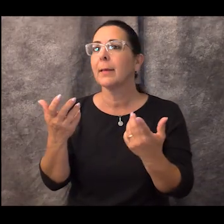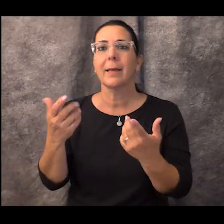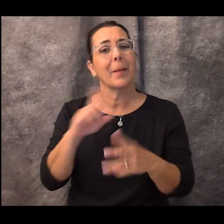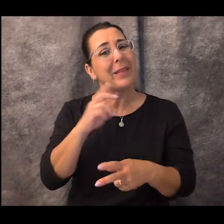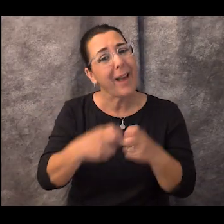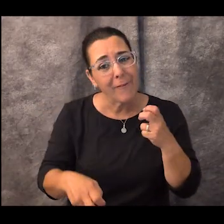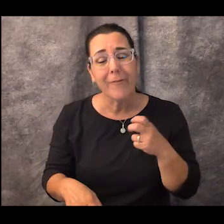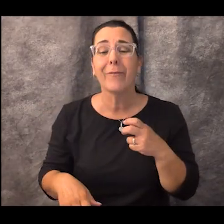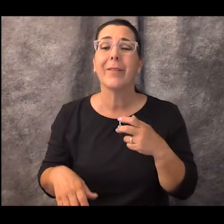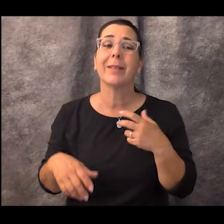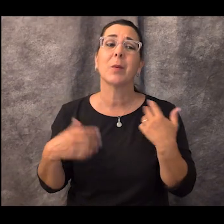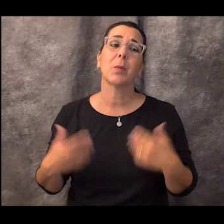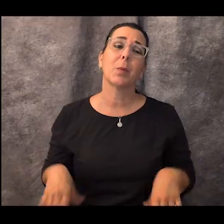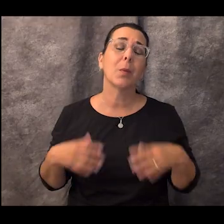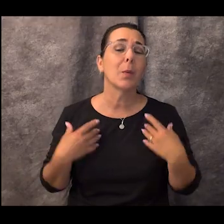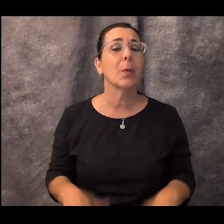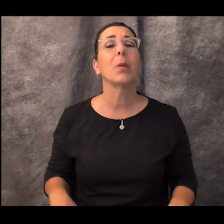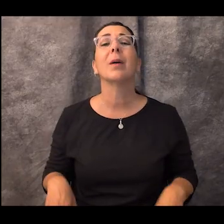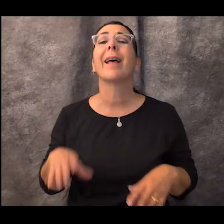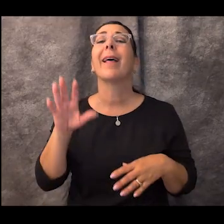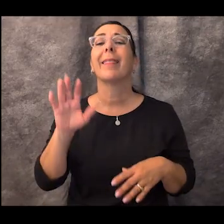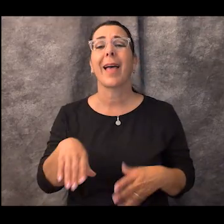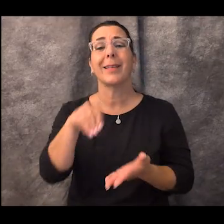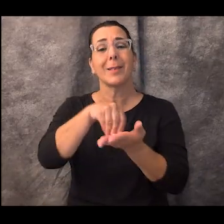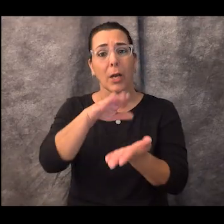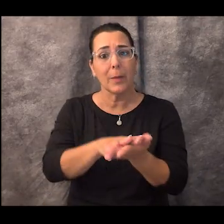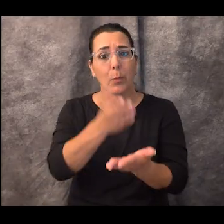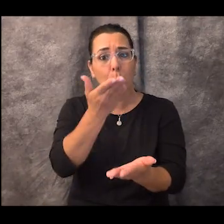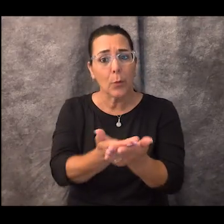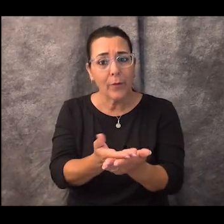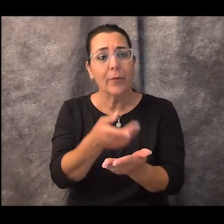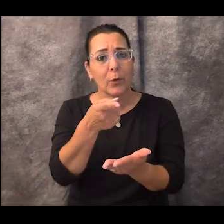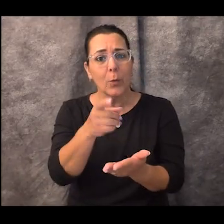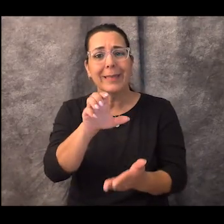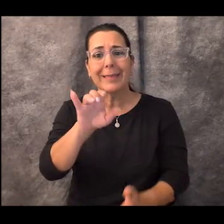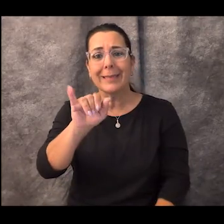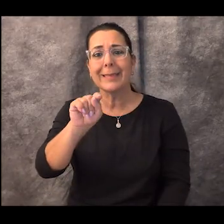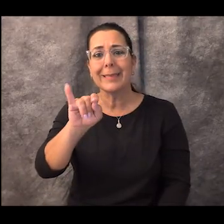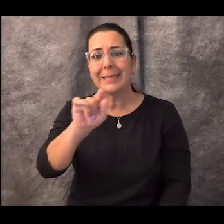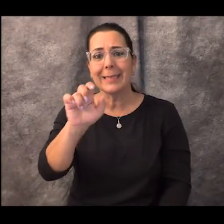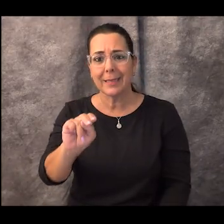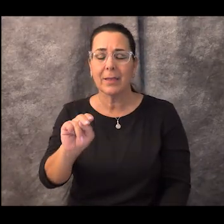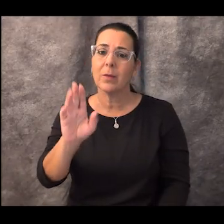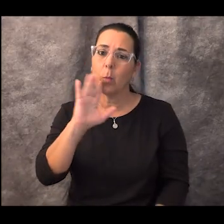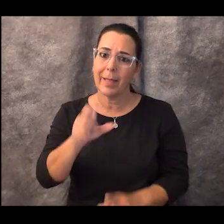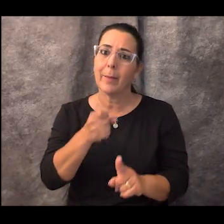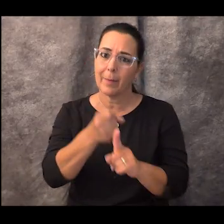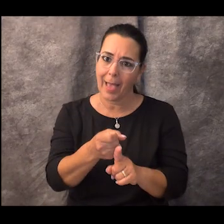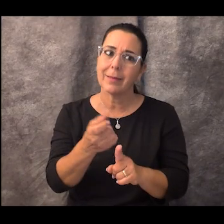So that documentary proof of citizenship stuff actually impacts, probably more citizens